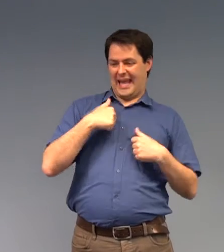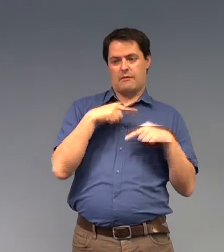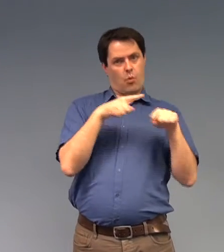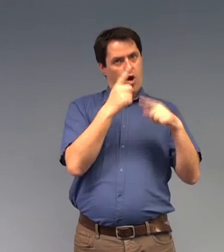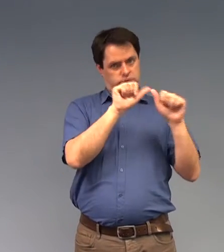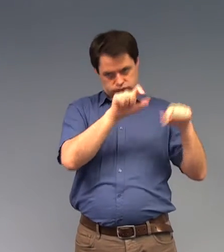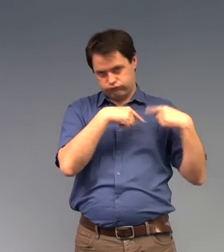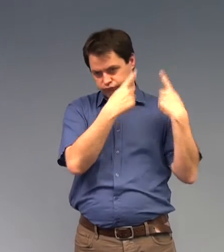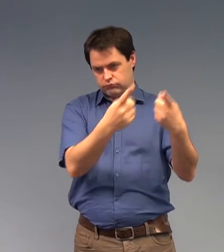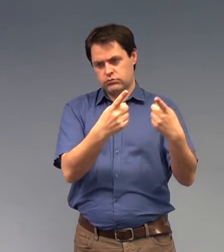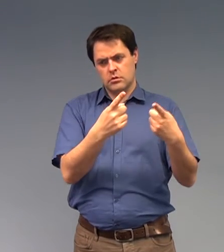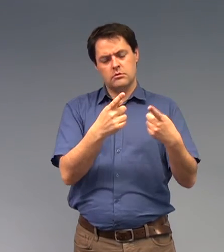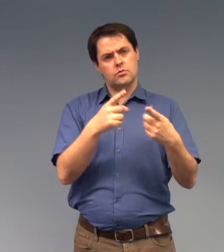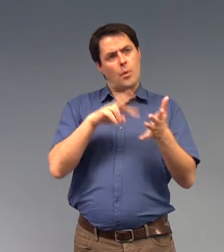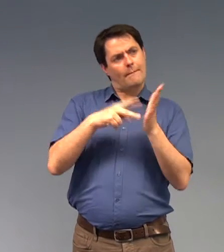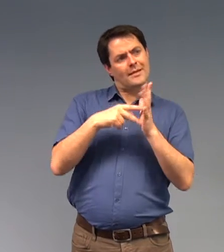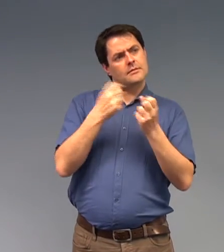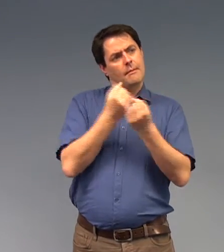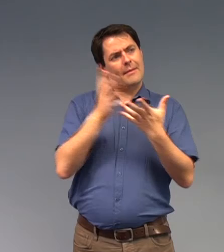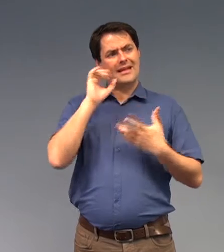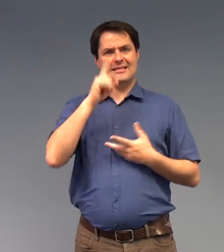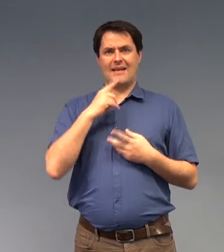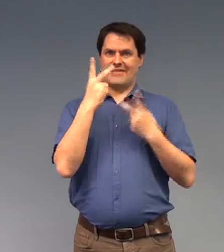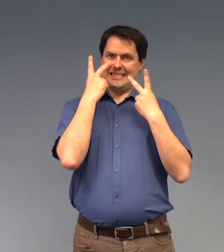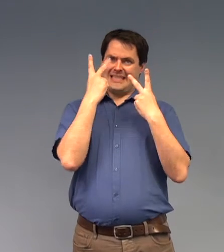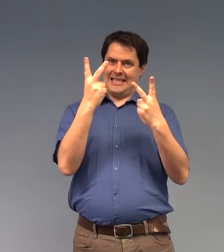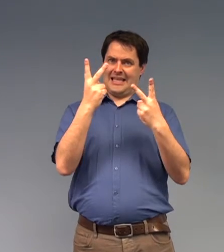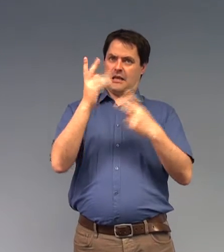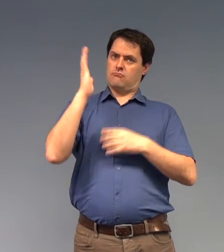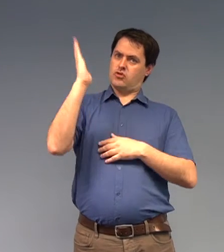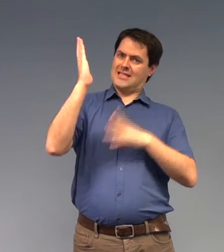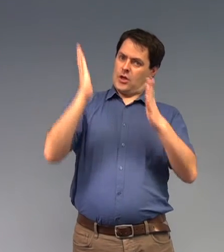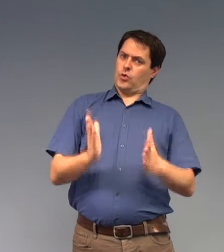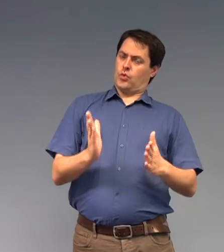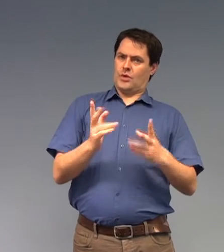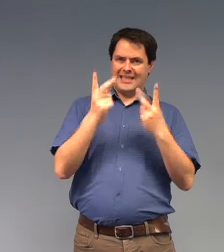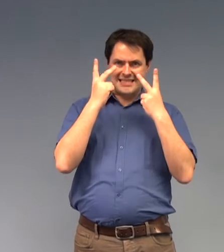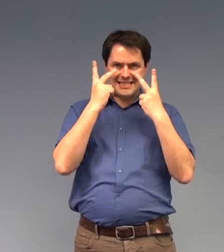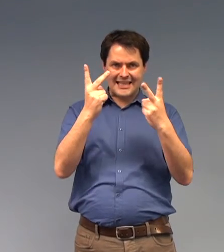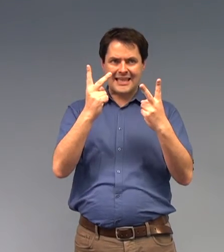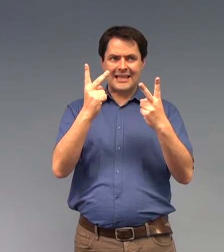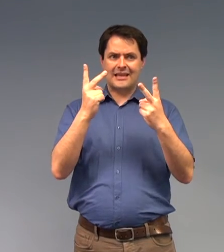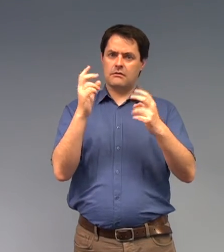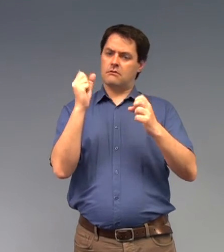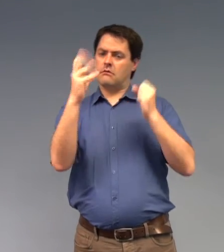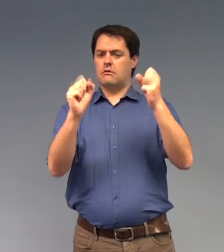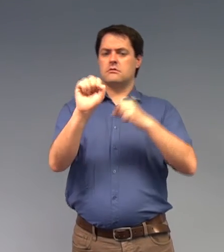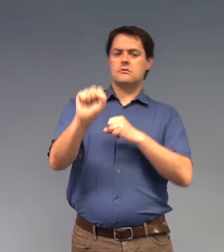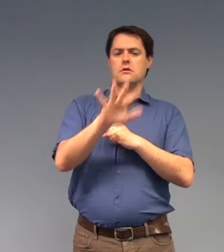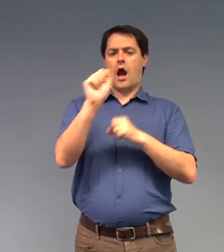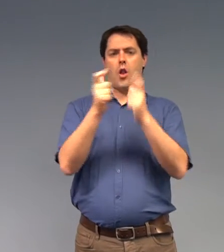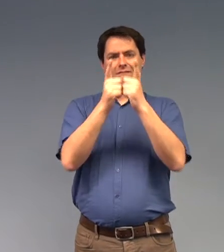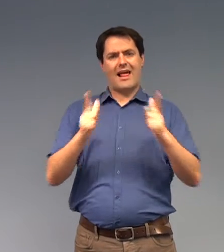Although that doesn't appear as a format any more in the US, we still have a program like that in the UK,